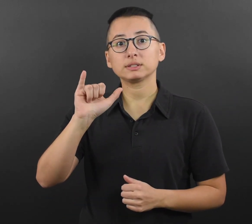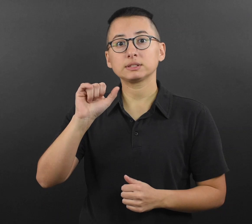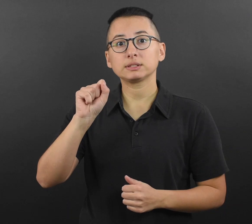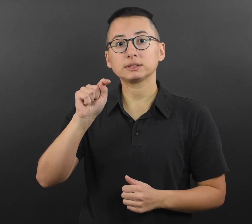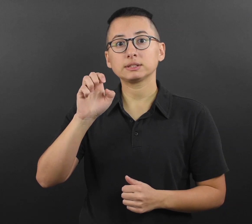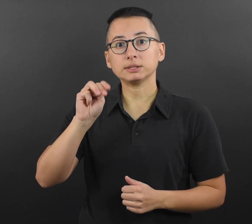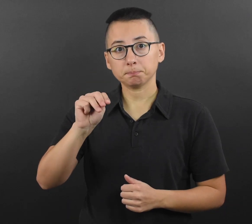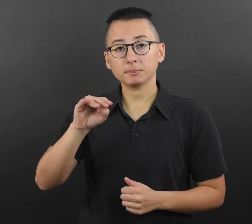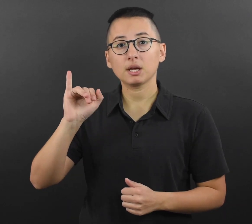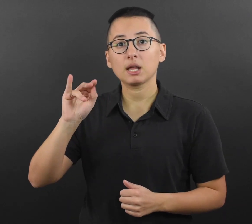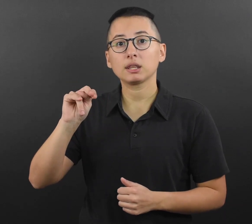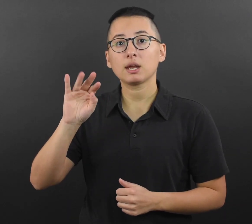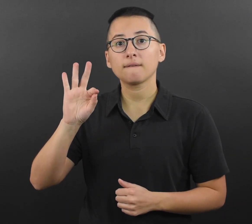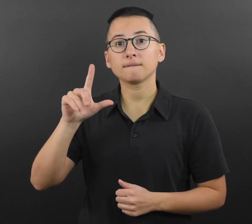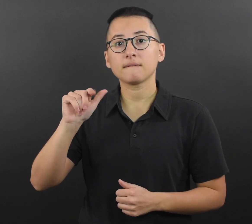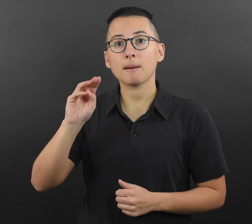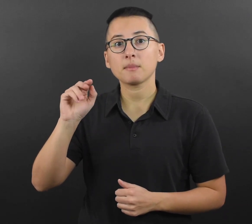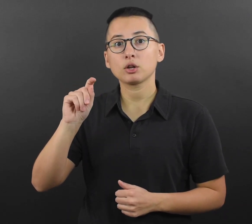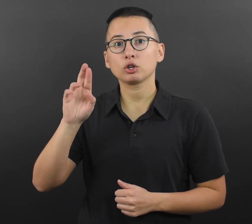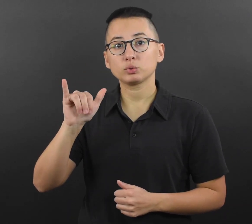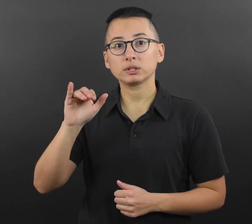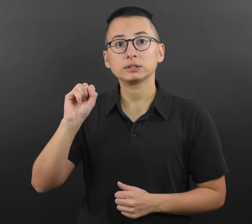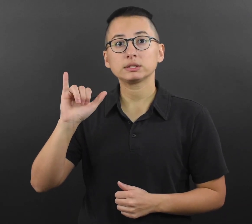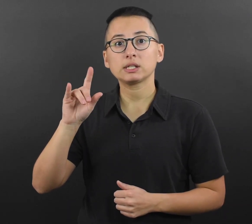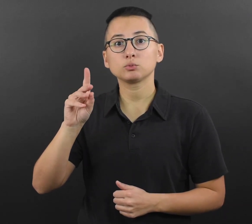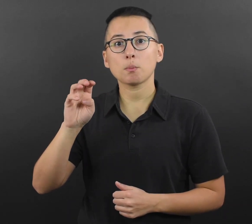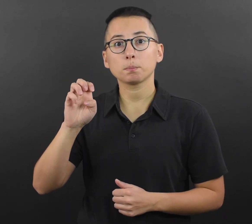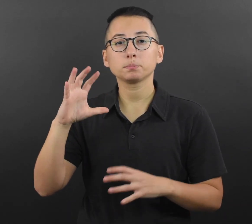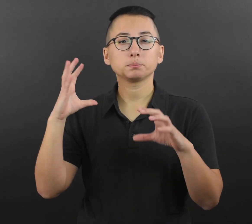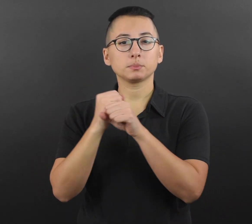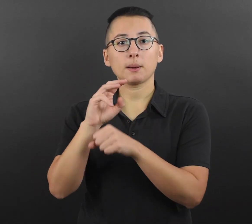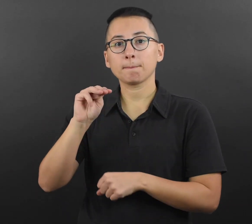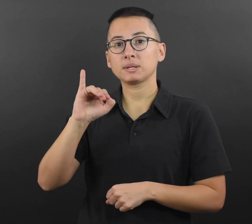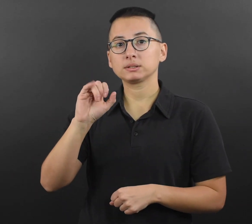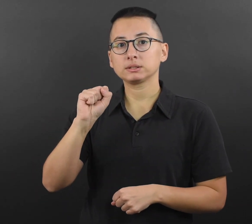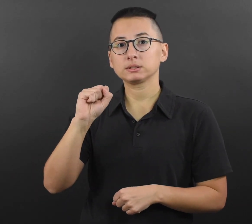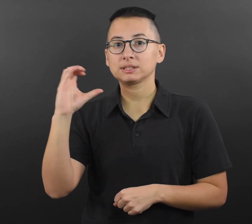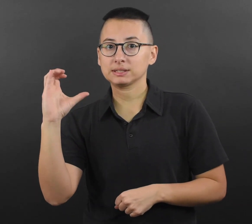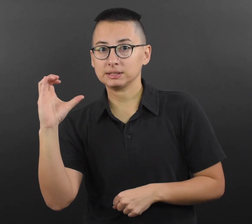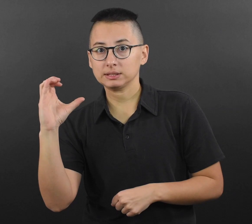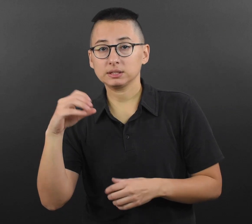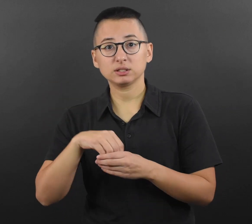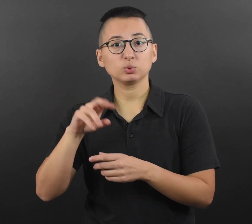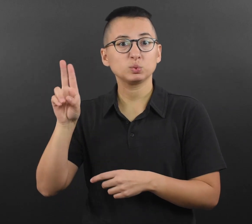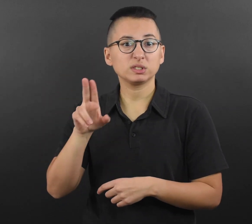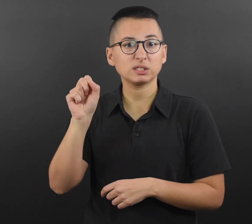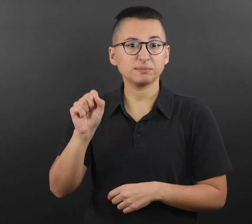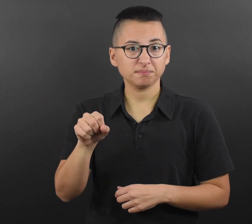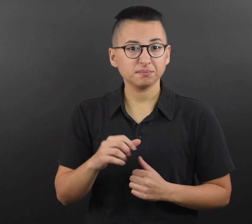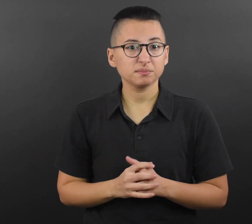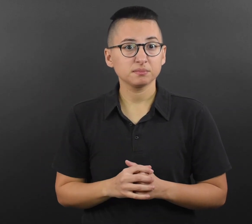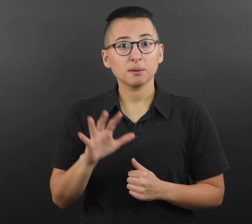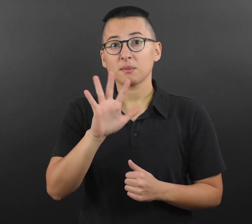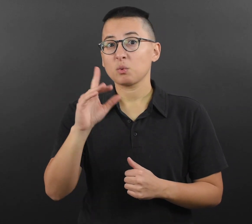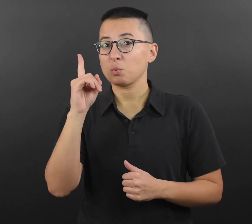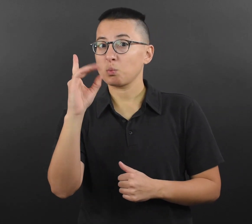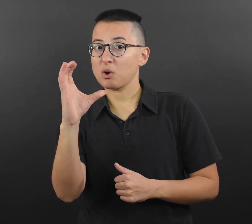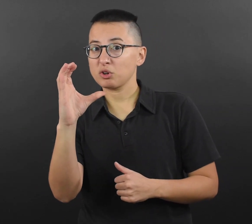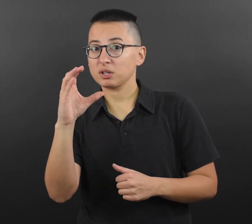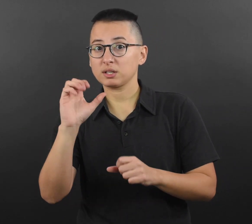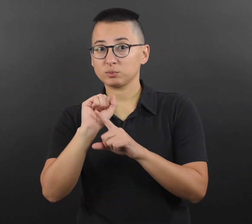multisystem inflammatory syndrome, or MIS-C, in the U.S. with about 100 cases in Minnesota.